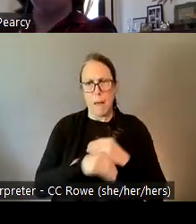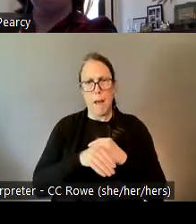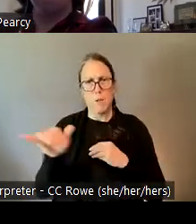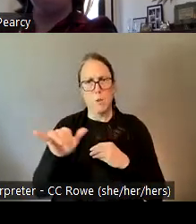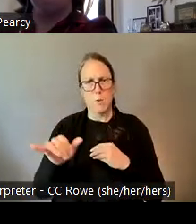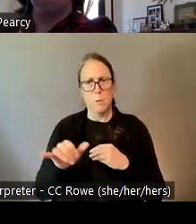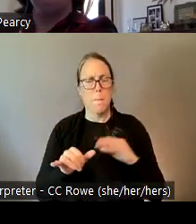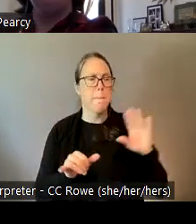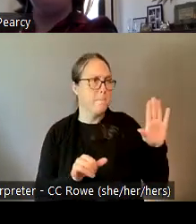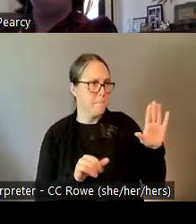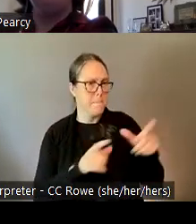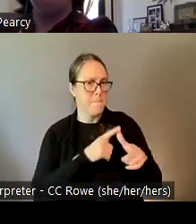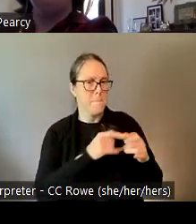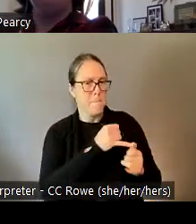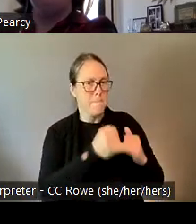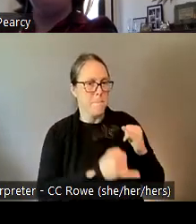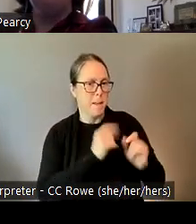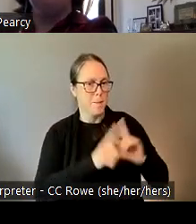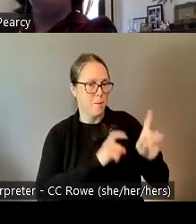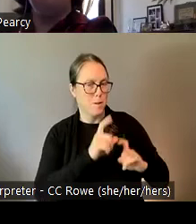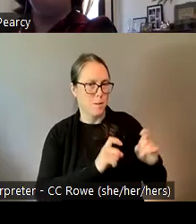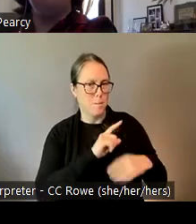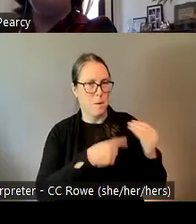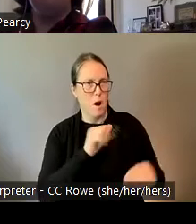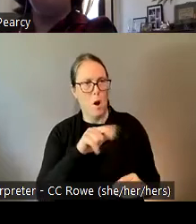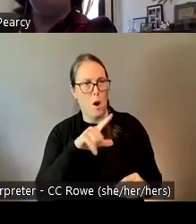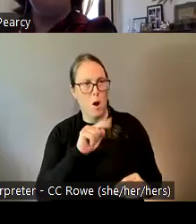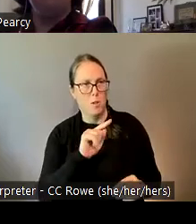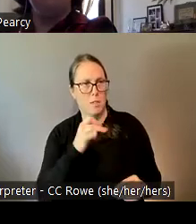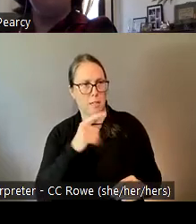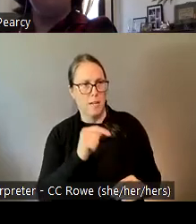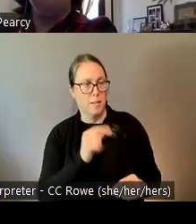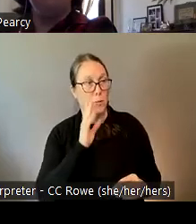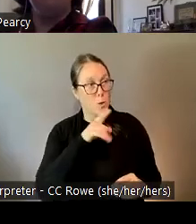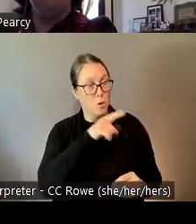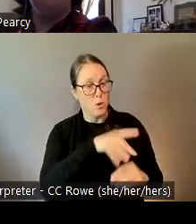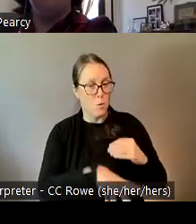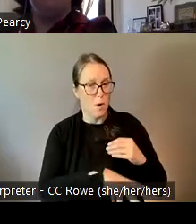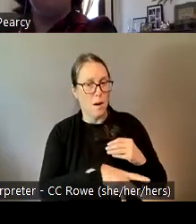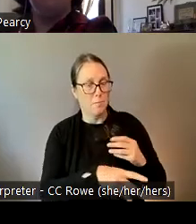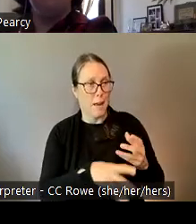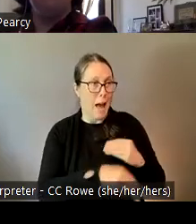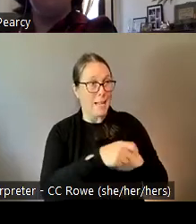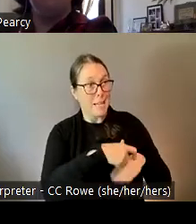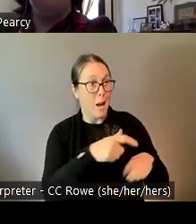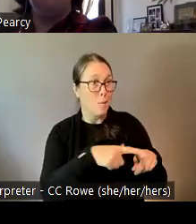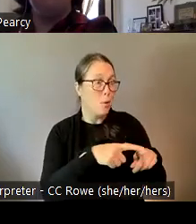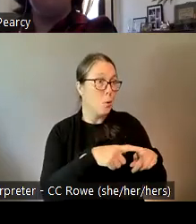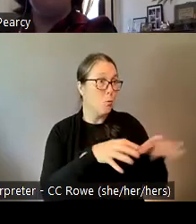And then final question on alt text about, would you put in the time to describe a background if it doesn't affect the actual meaning?